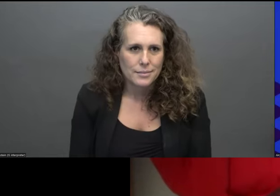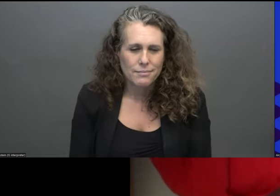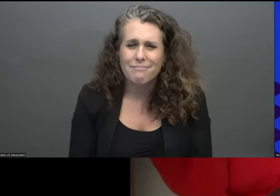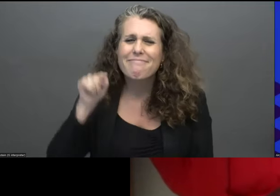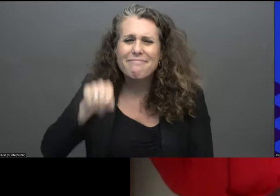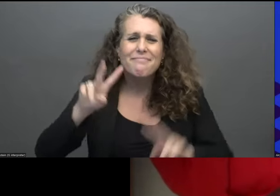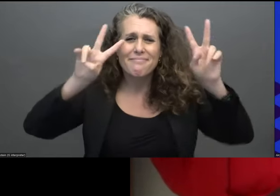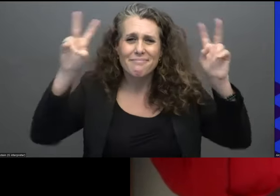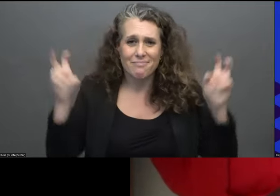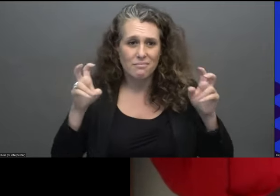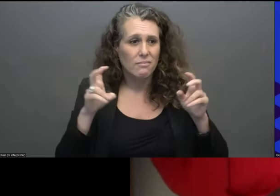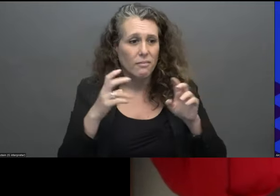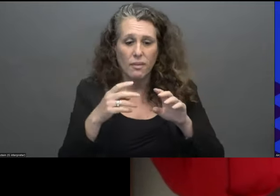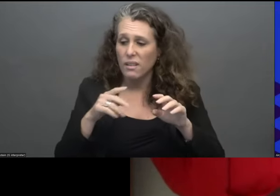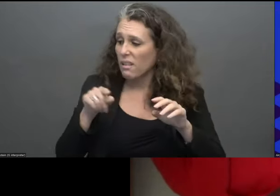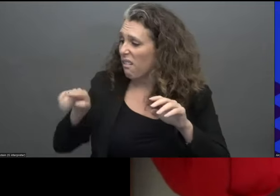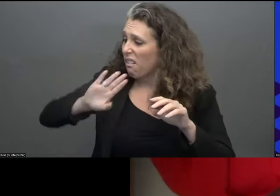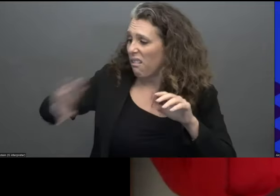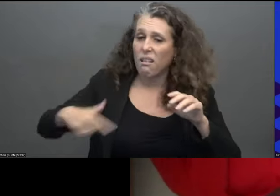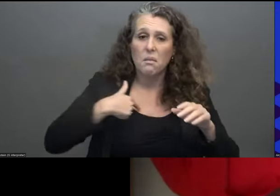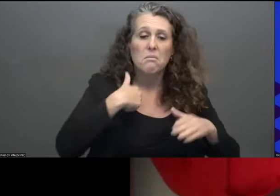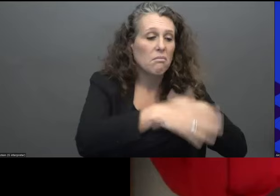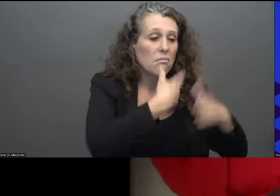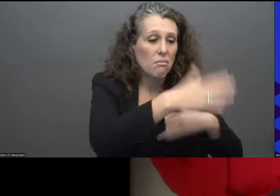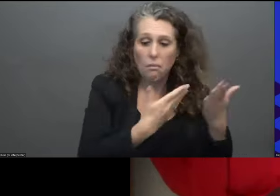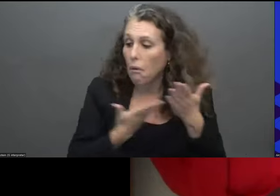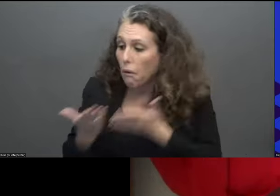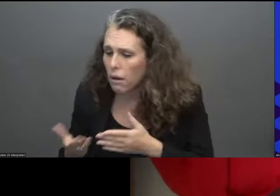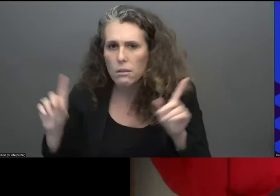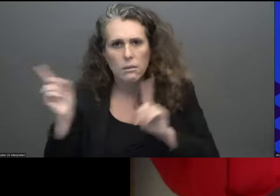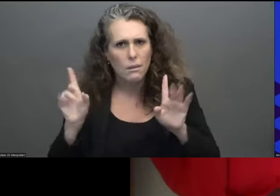16:49:03 when it comes to the employment of persons with disabilities, equally.